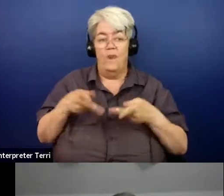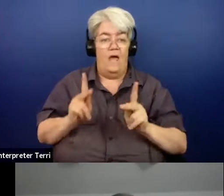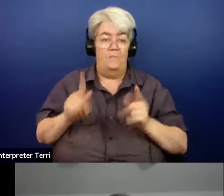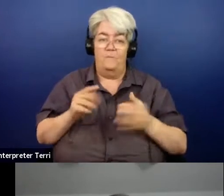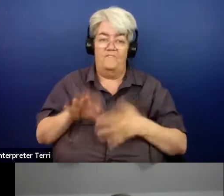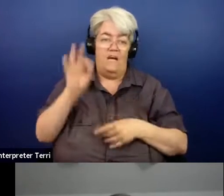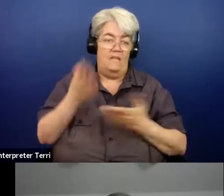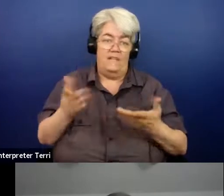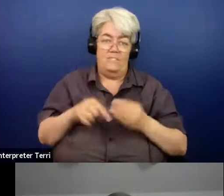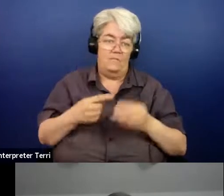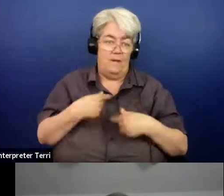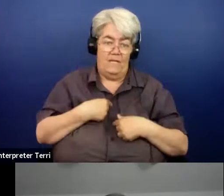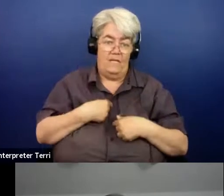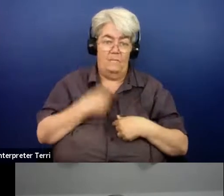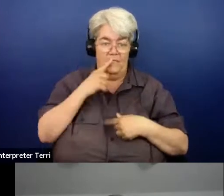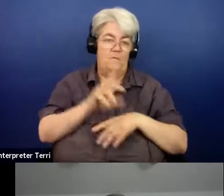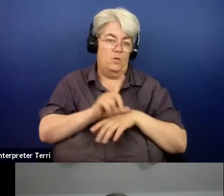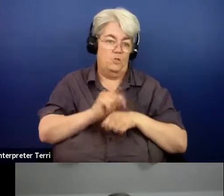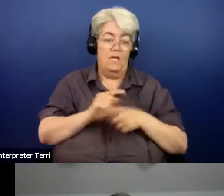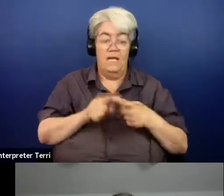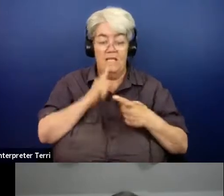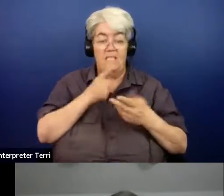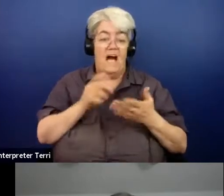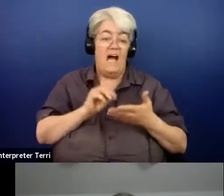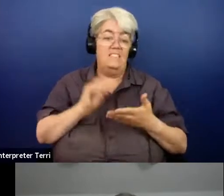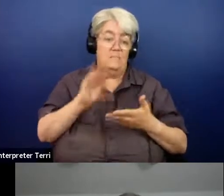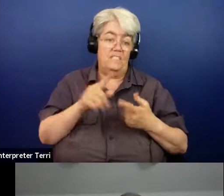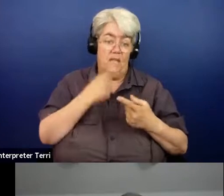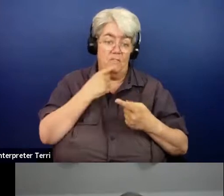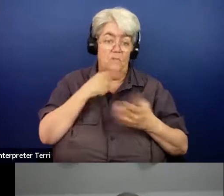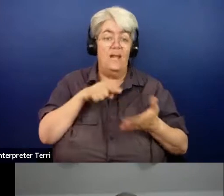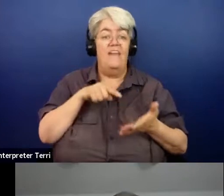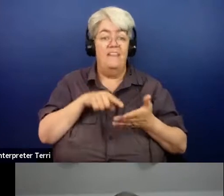find. This is when you are going to find